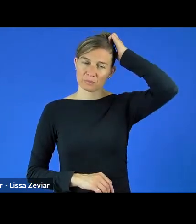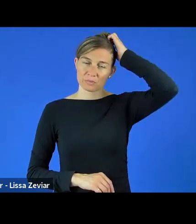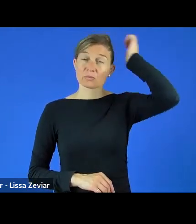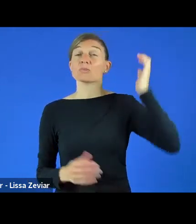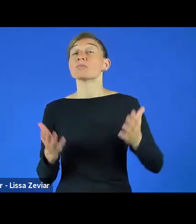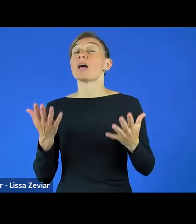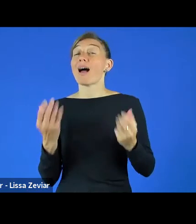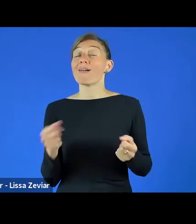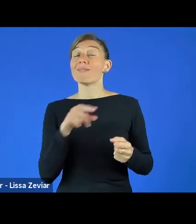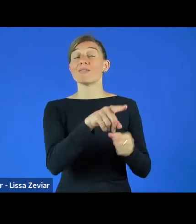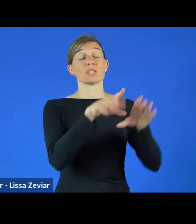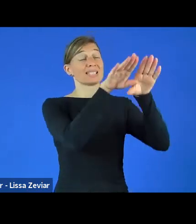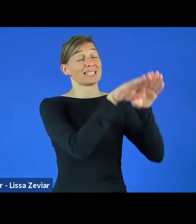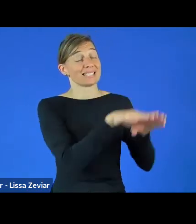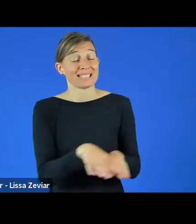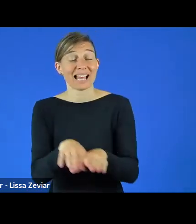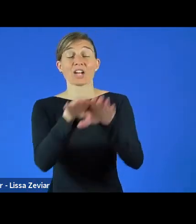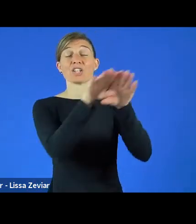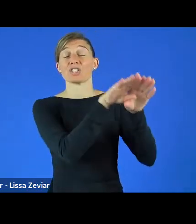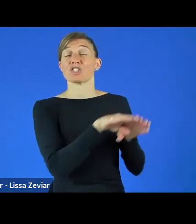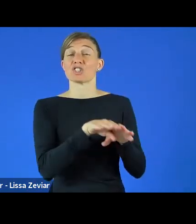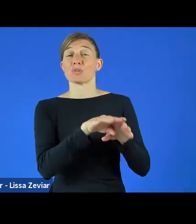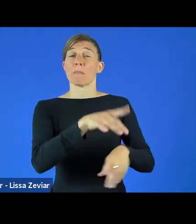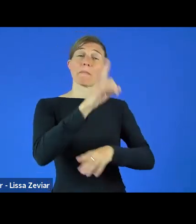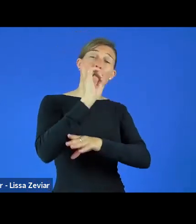We send input from SAGA, this spring.